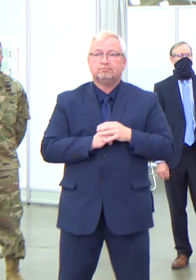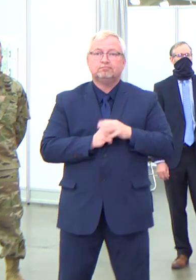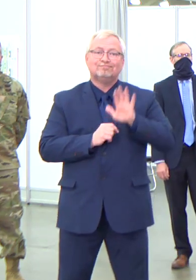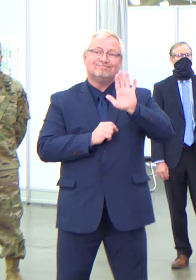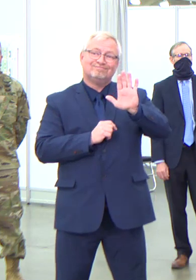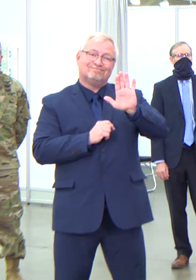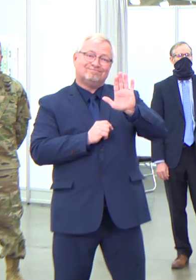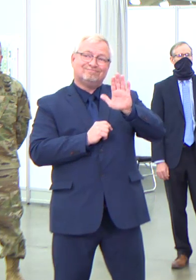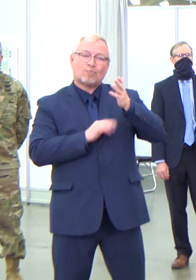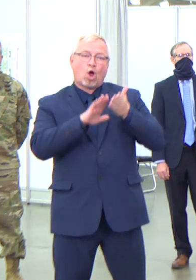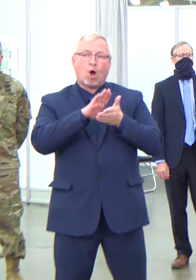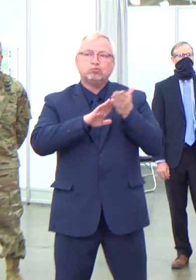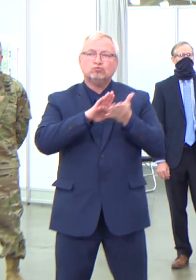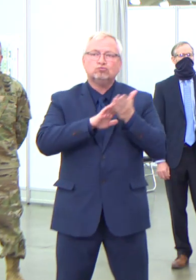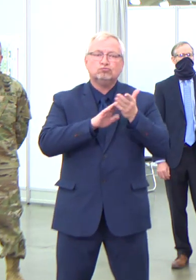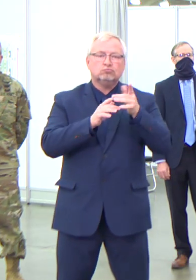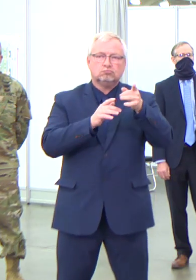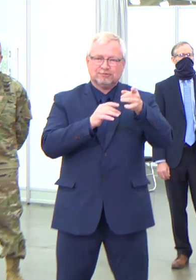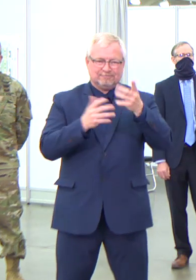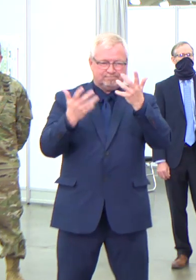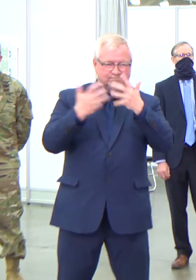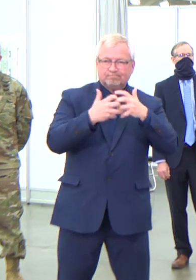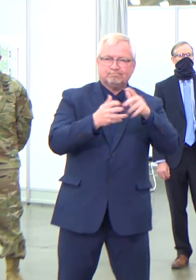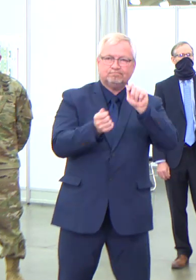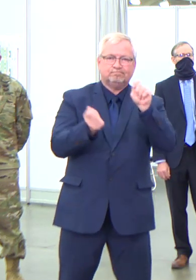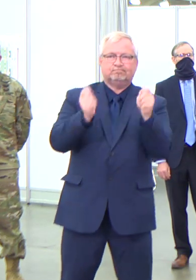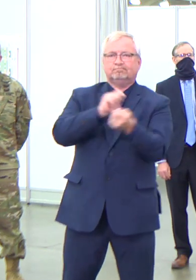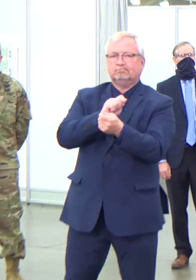has converted its operations to produce 500,000 face shields